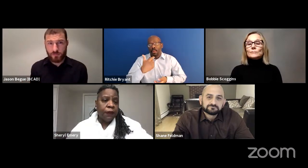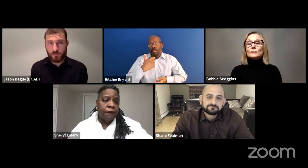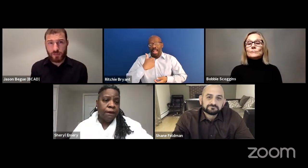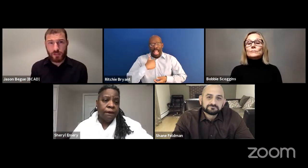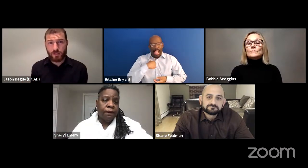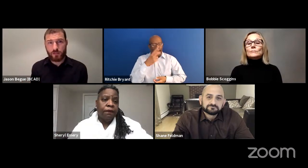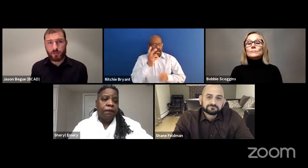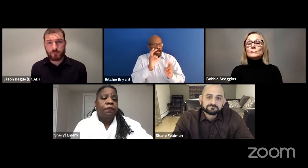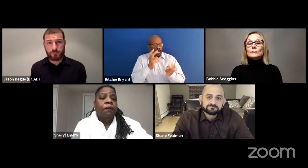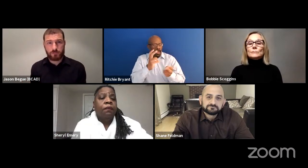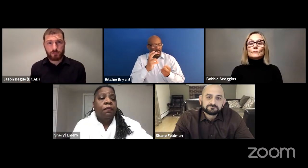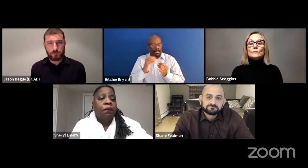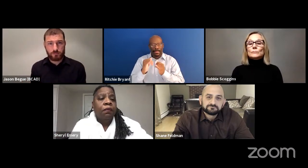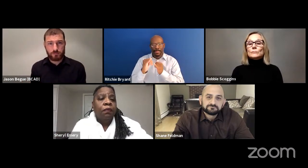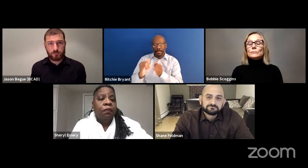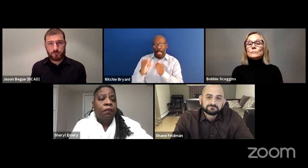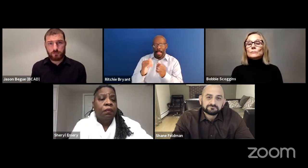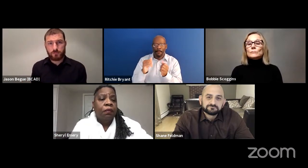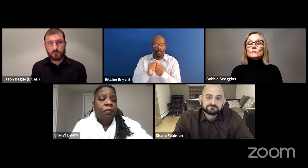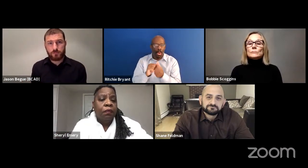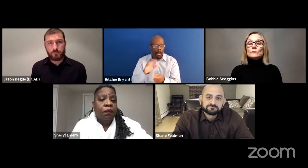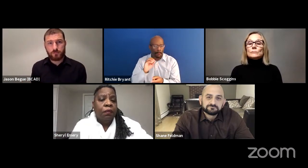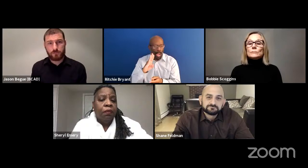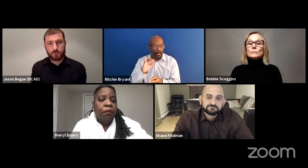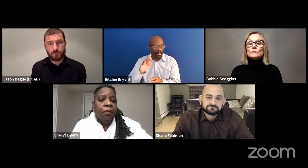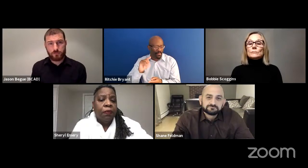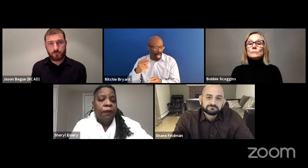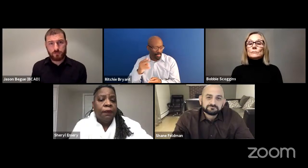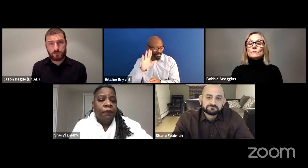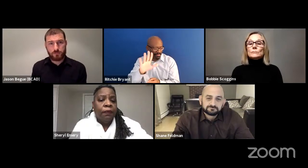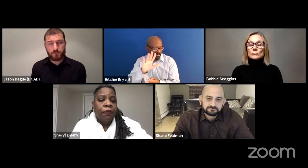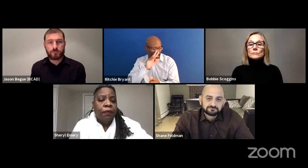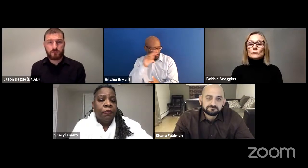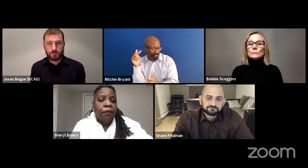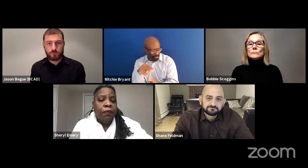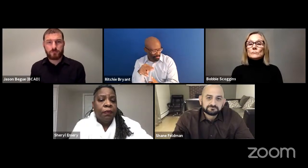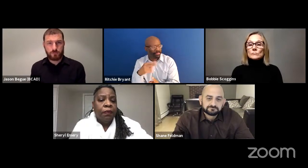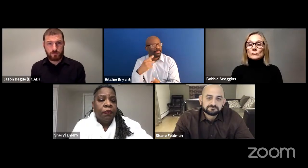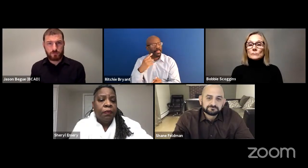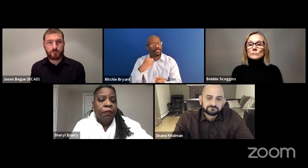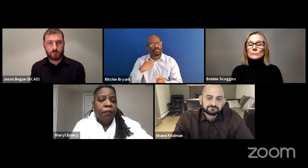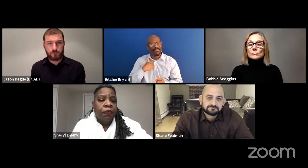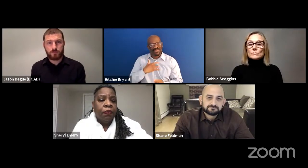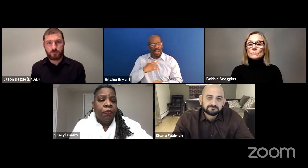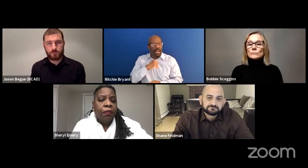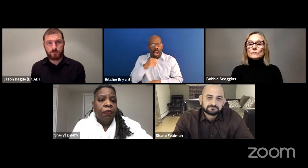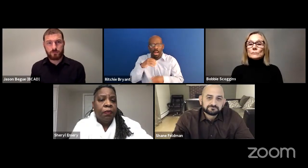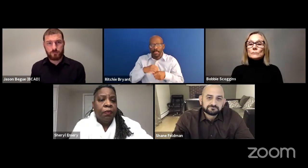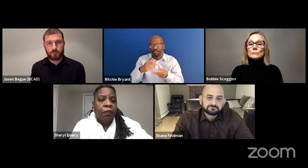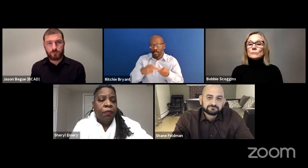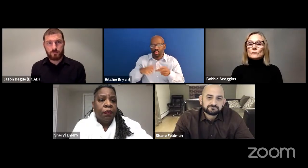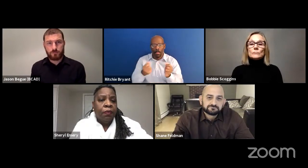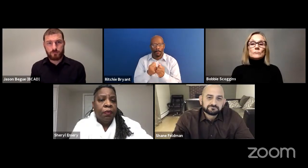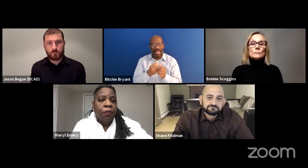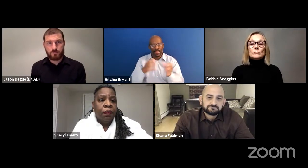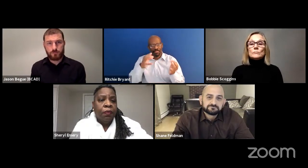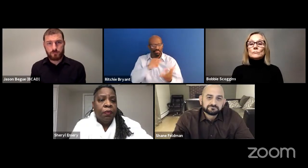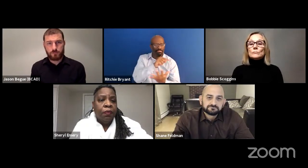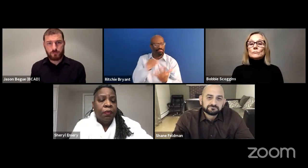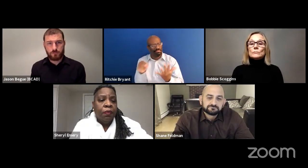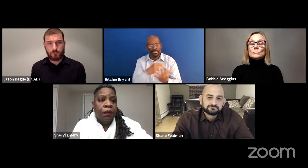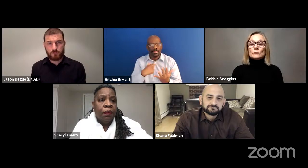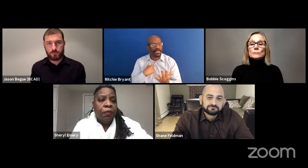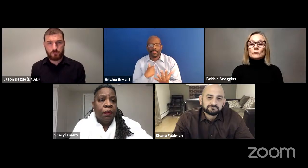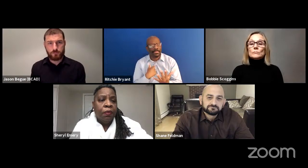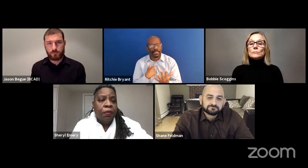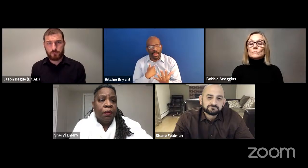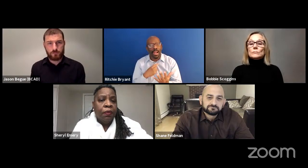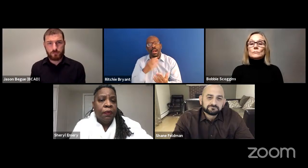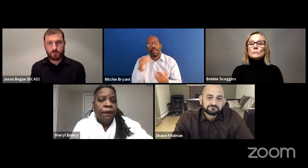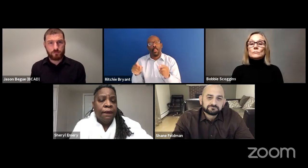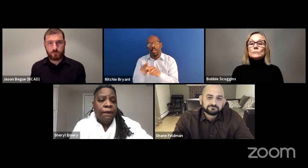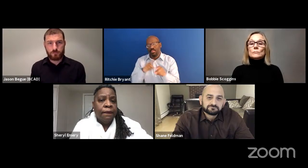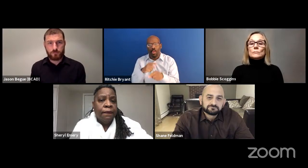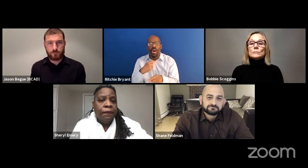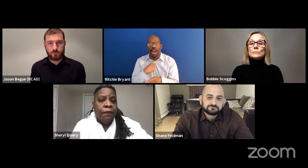I agree with Bobbie Beth and her perspective. I feel at this time I'm not